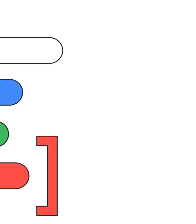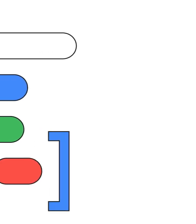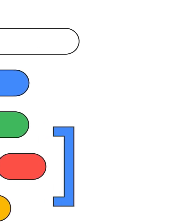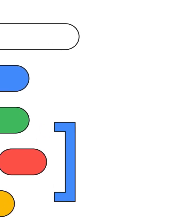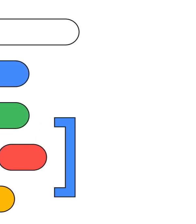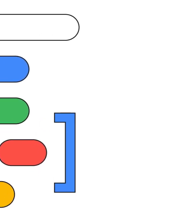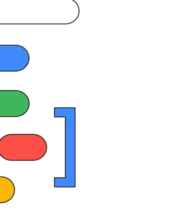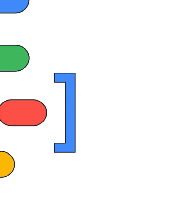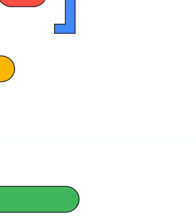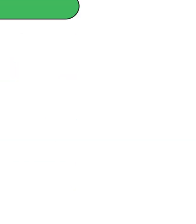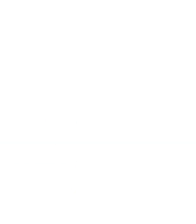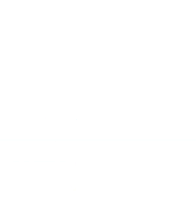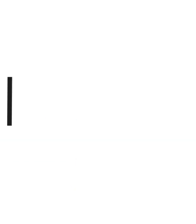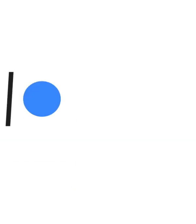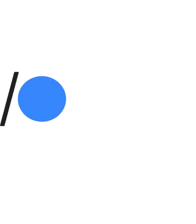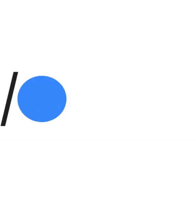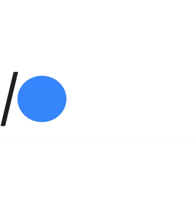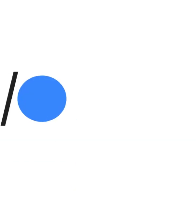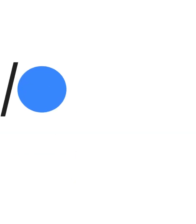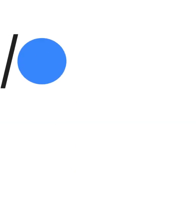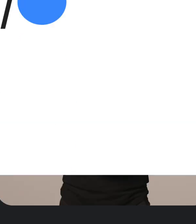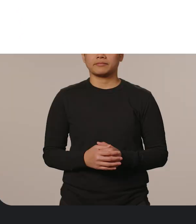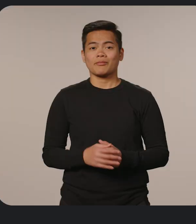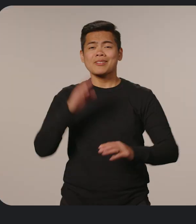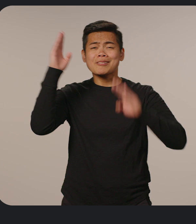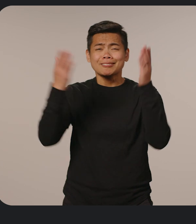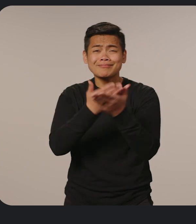foreign